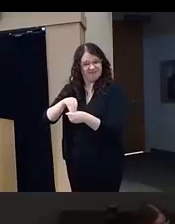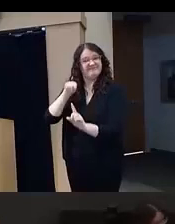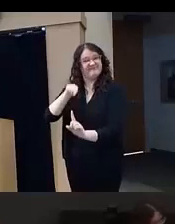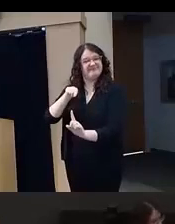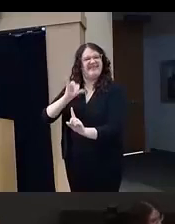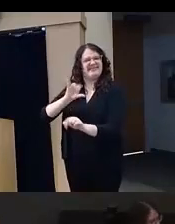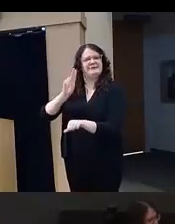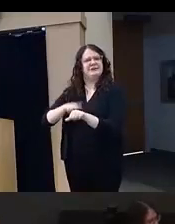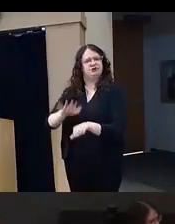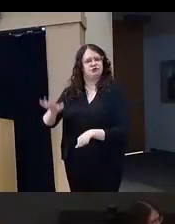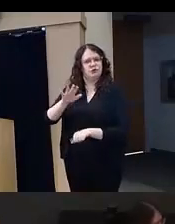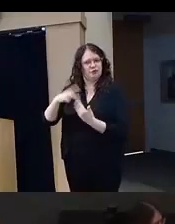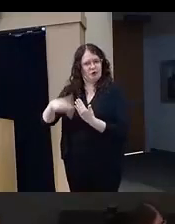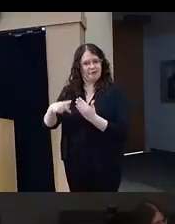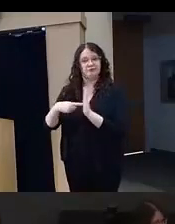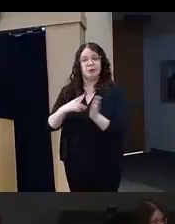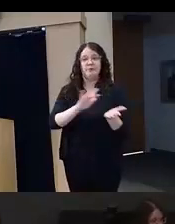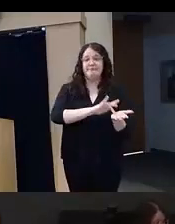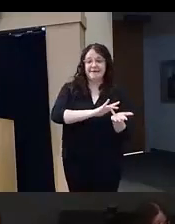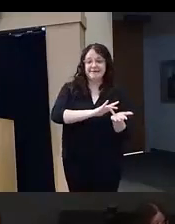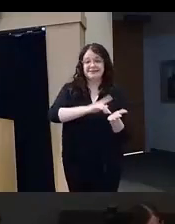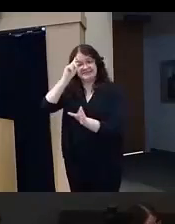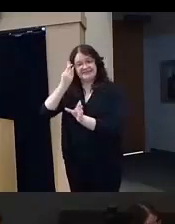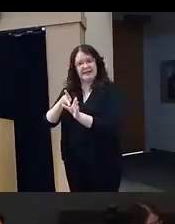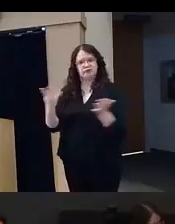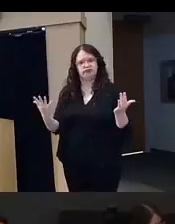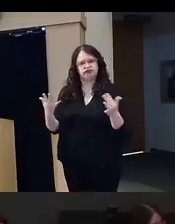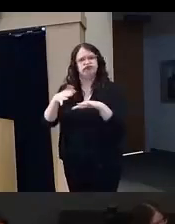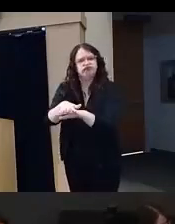demonstrates how we can integrate medicine and Psychiatry within Psychiatry Department